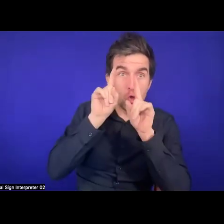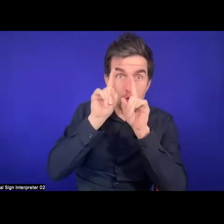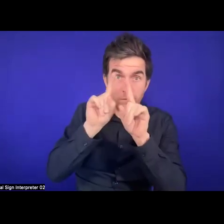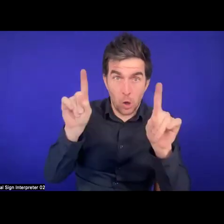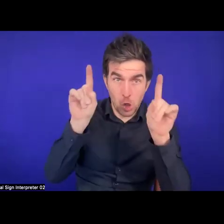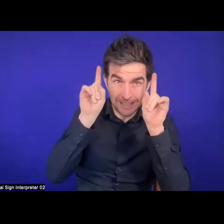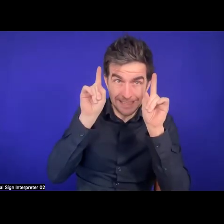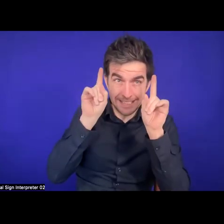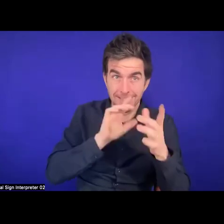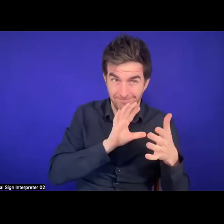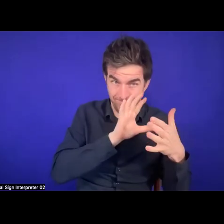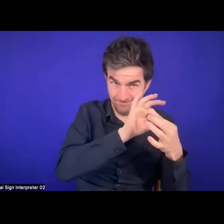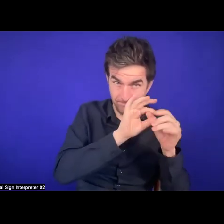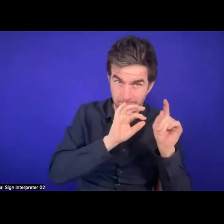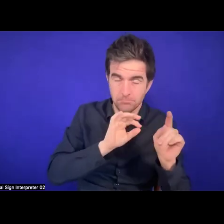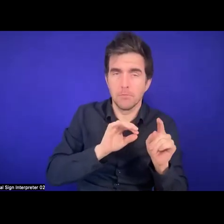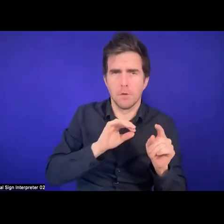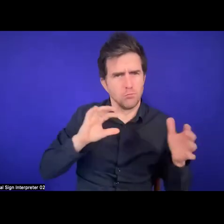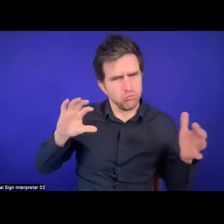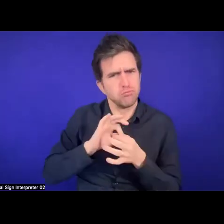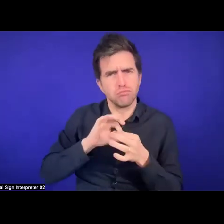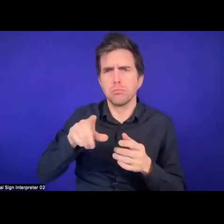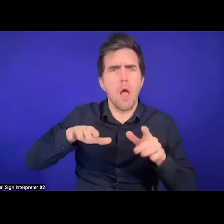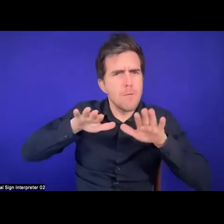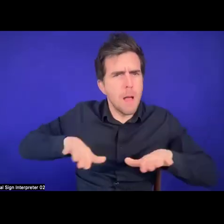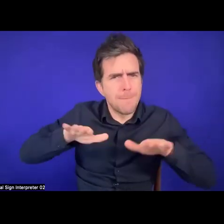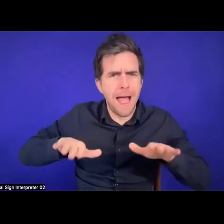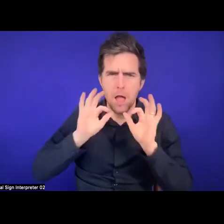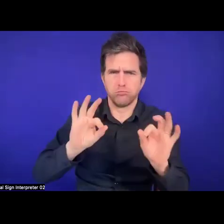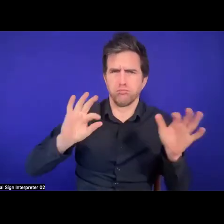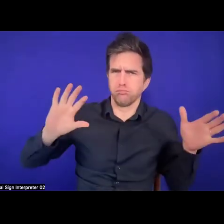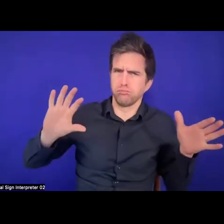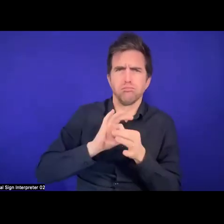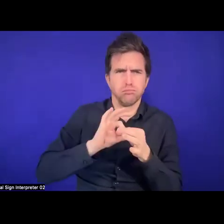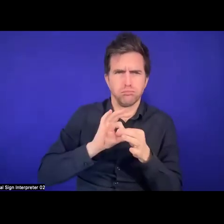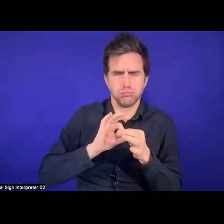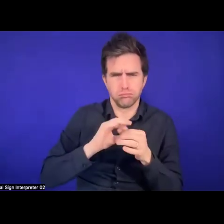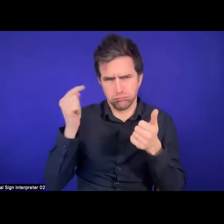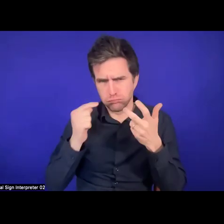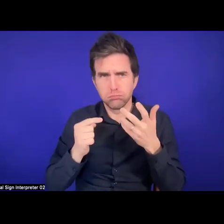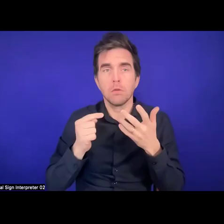reputation. I am the head of our Rehabilitation department and our director of our